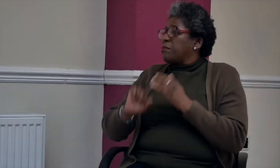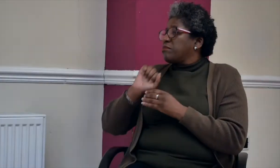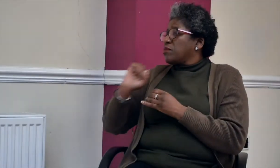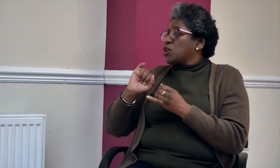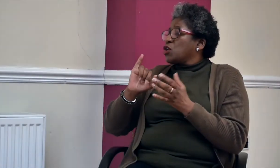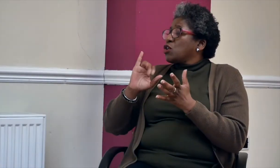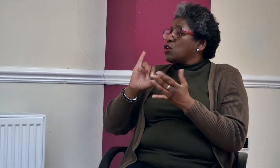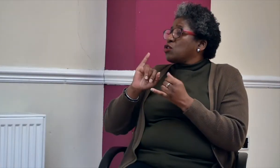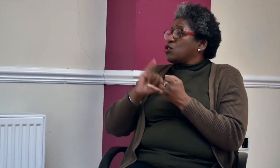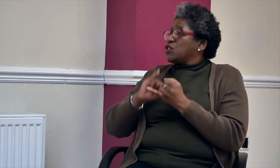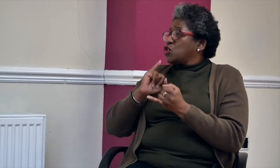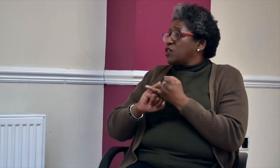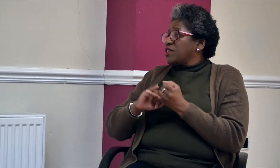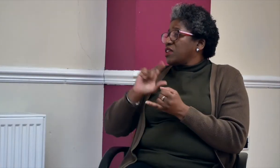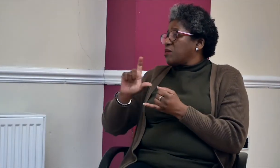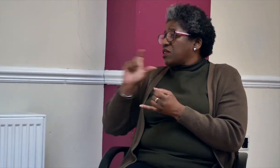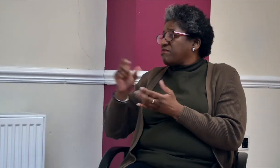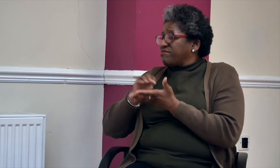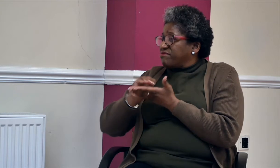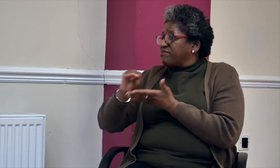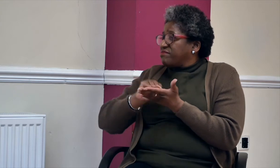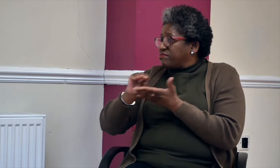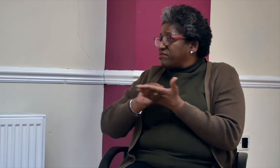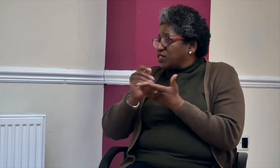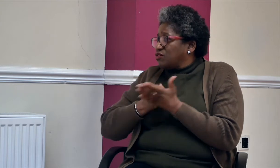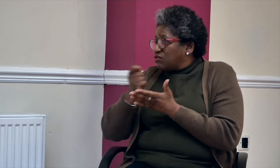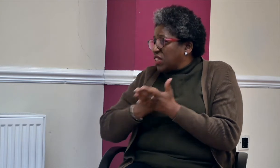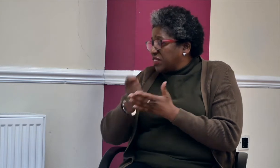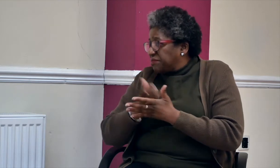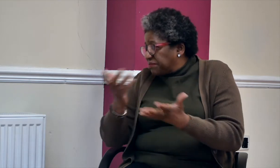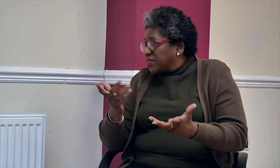We had to pay rent to the council's social services.